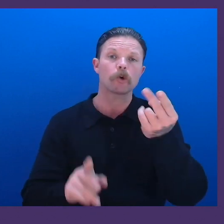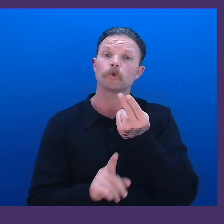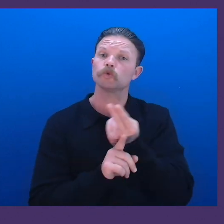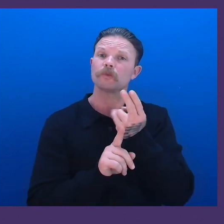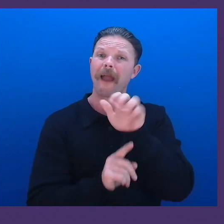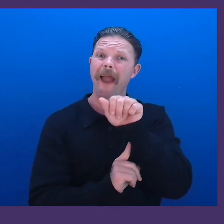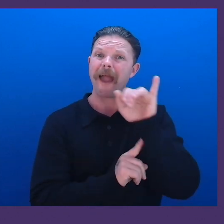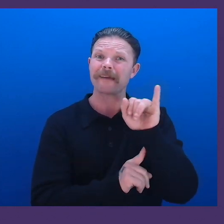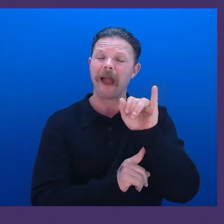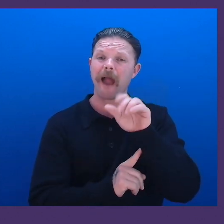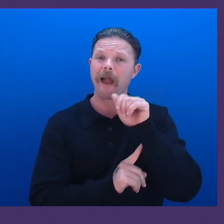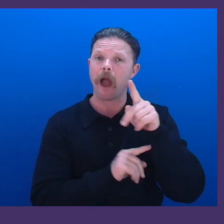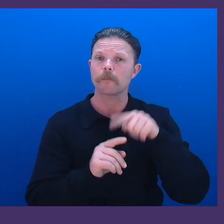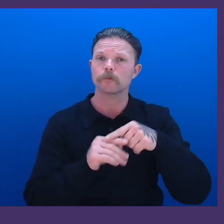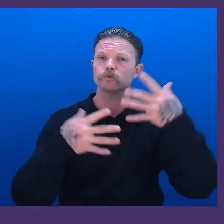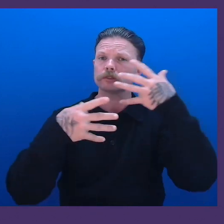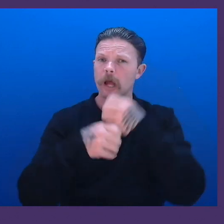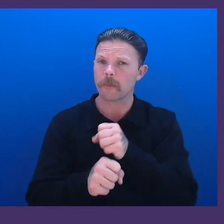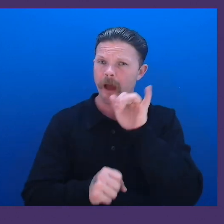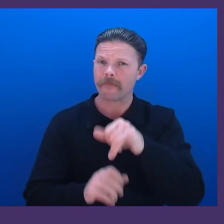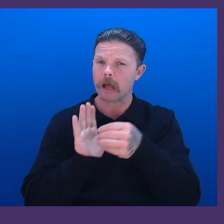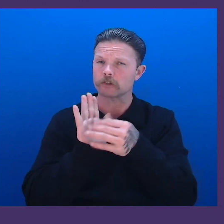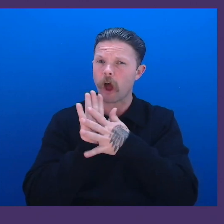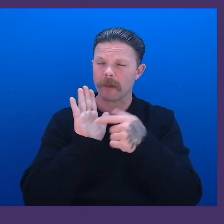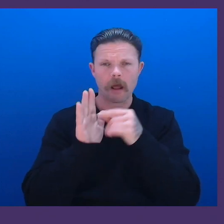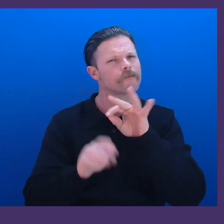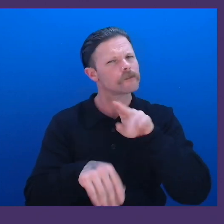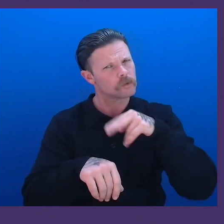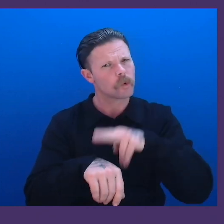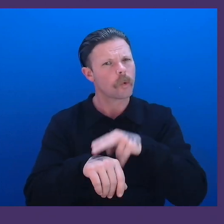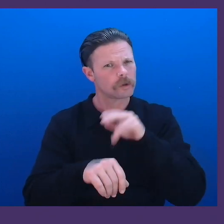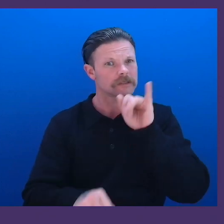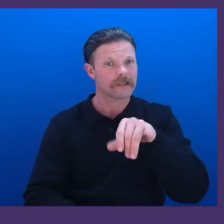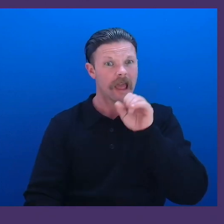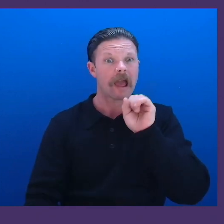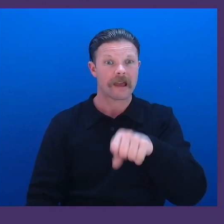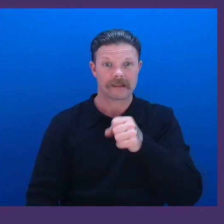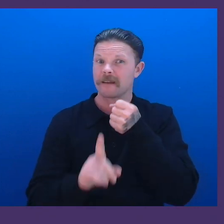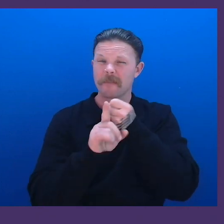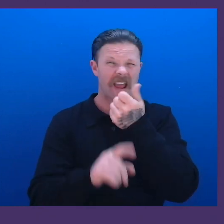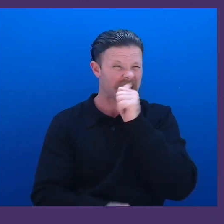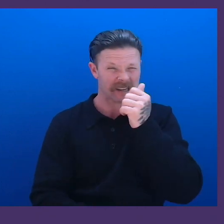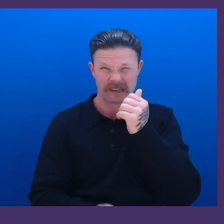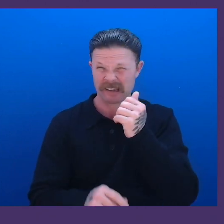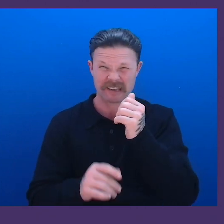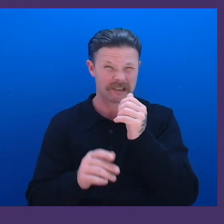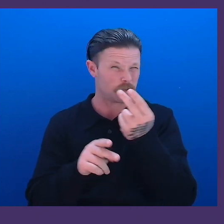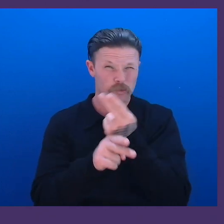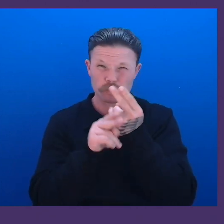Of course, that can impact pretty much any user, but if you're relying on the AI app